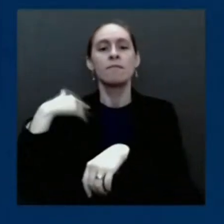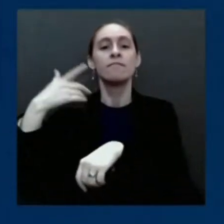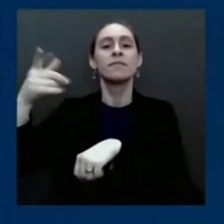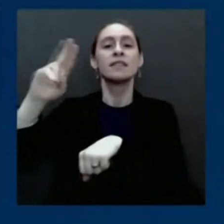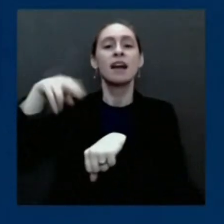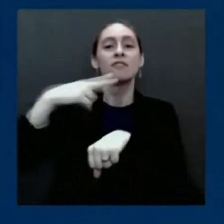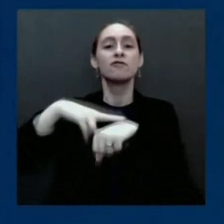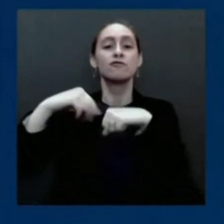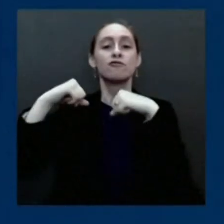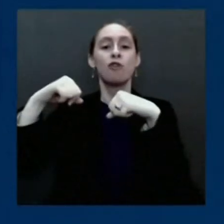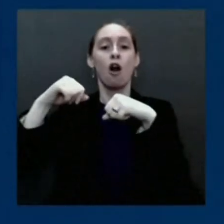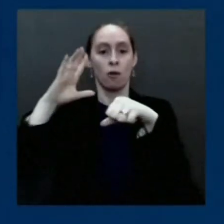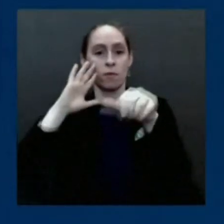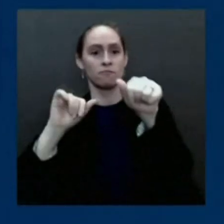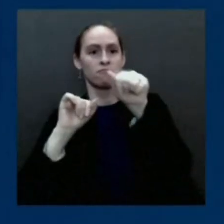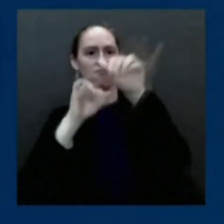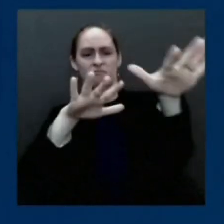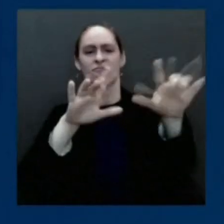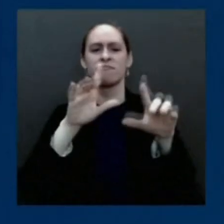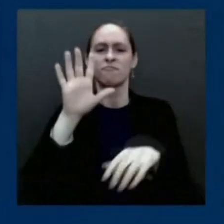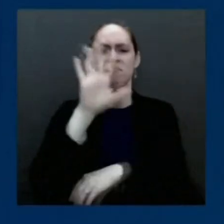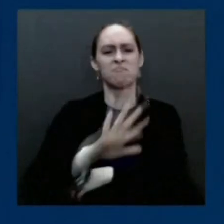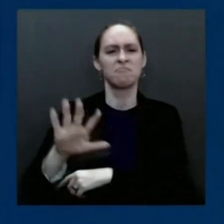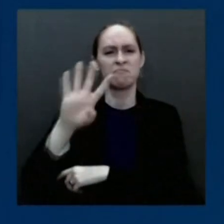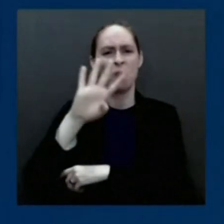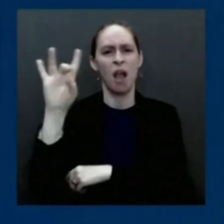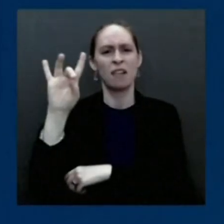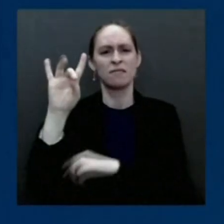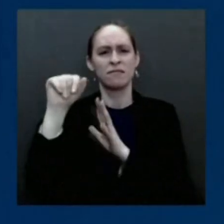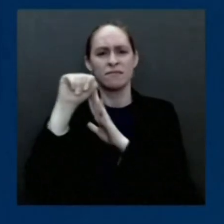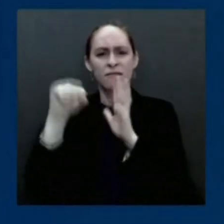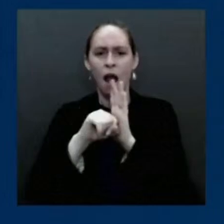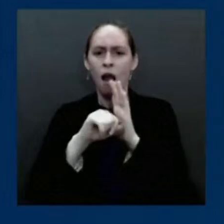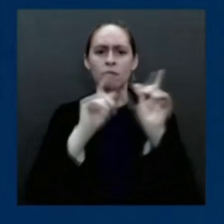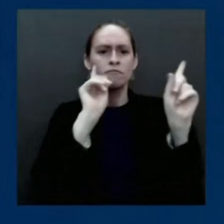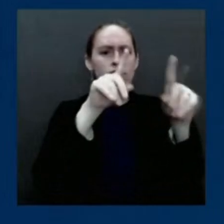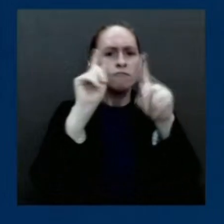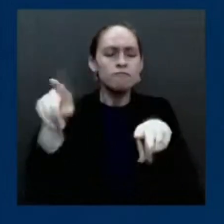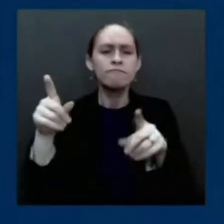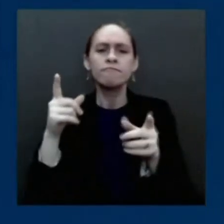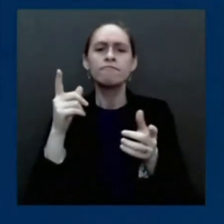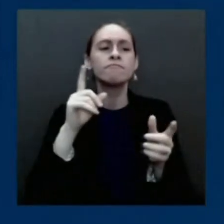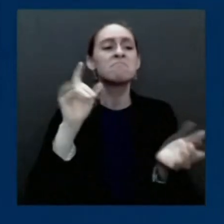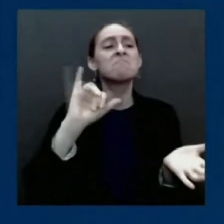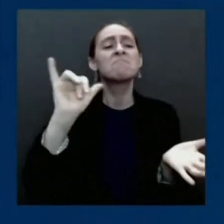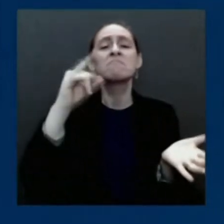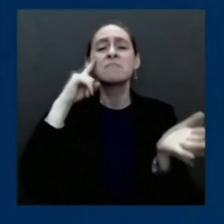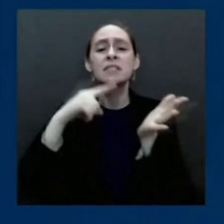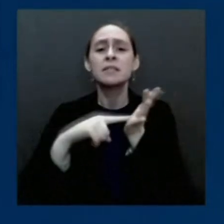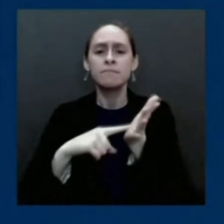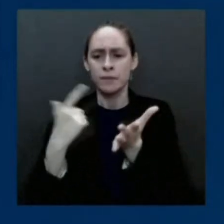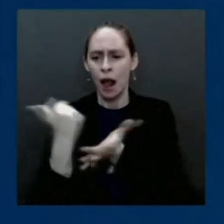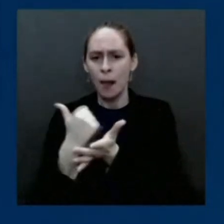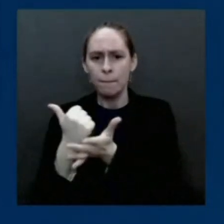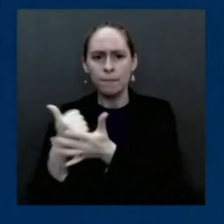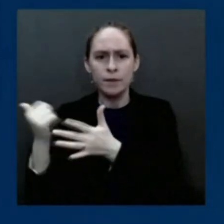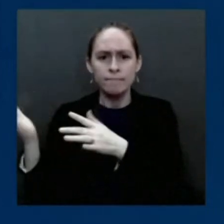MEMBERS HAVE BEEN ACTIVATED IN 48 STATES TO SUPPORT THE COVID